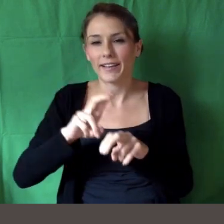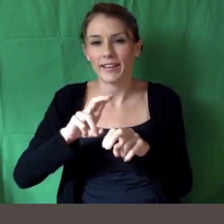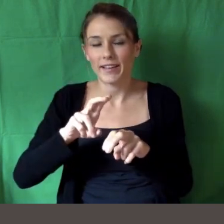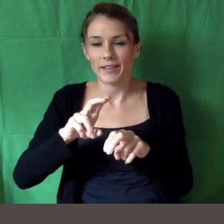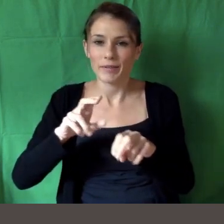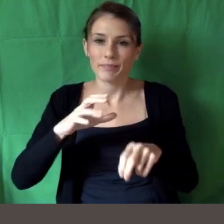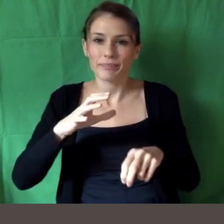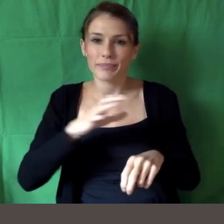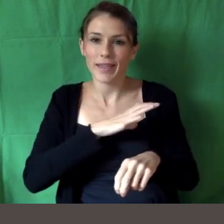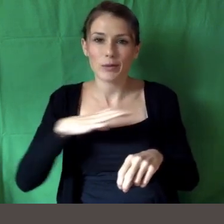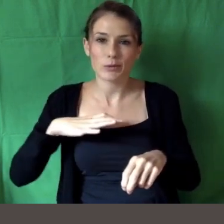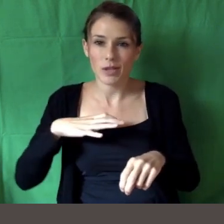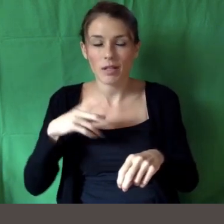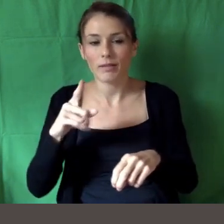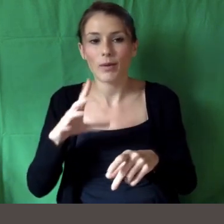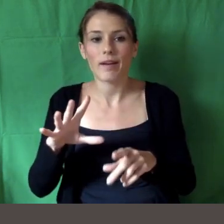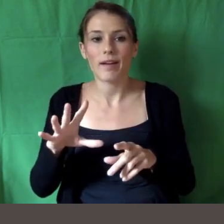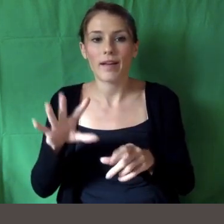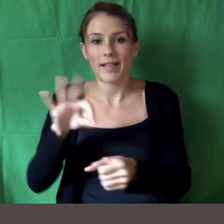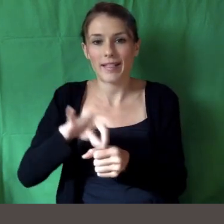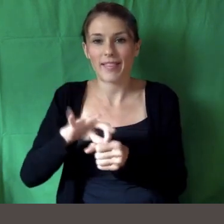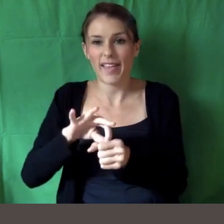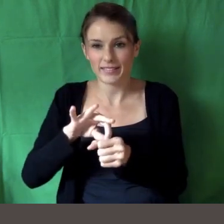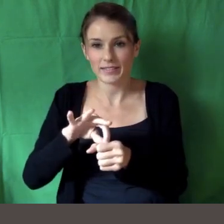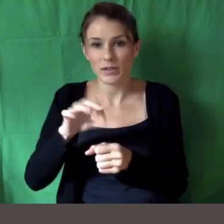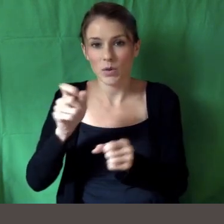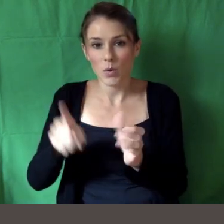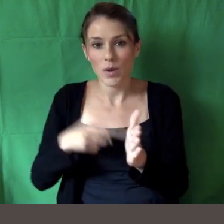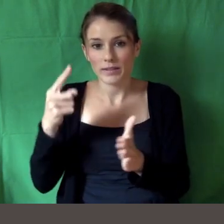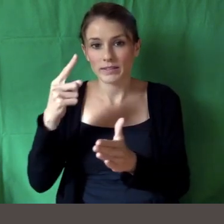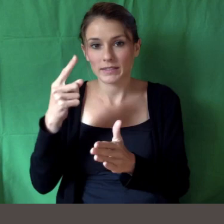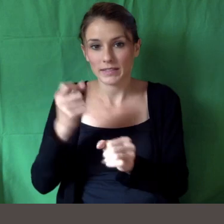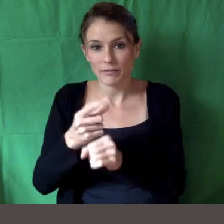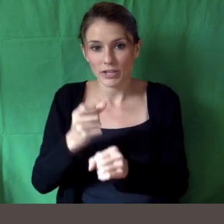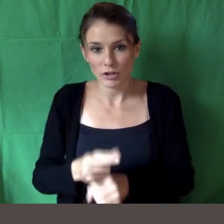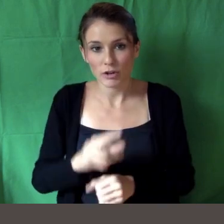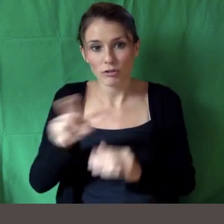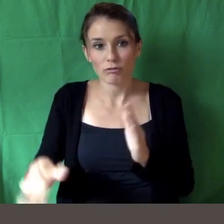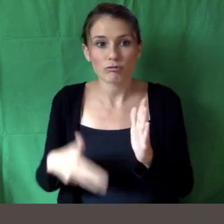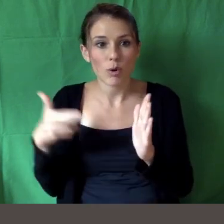also written down in a PEP, like the role of the steering council, the role of the core